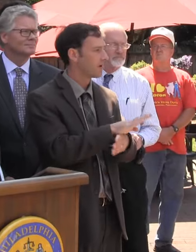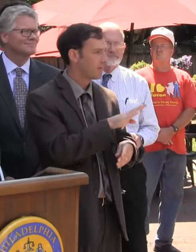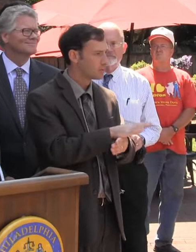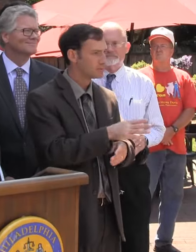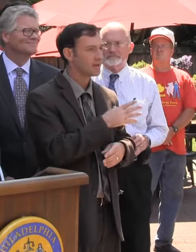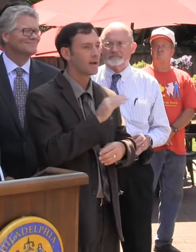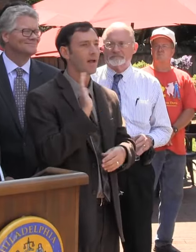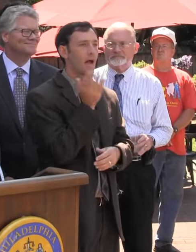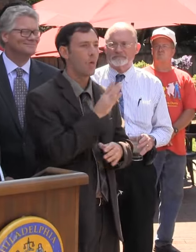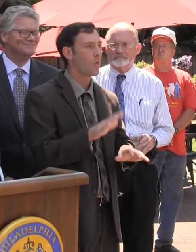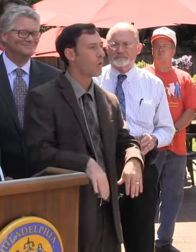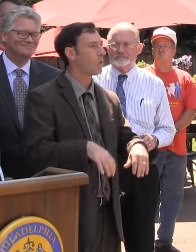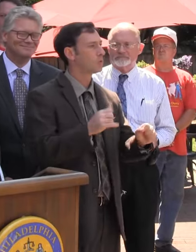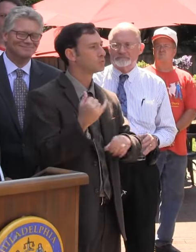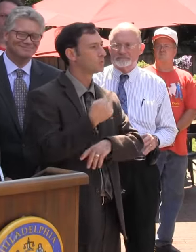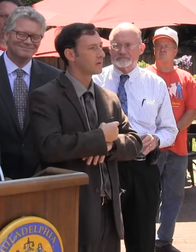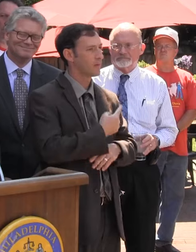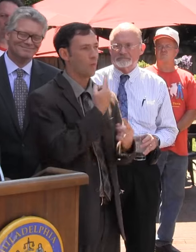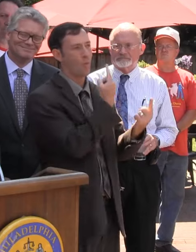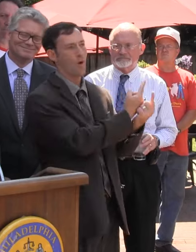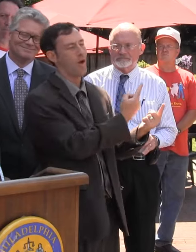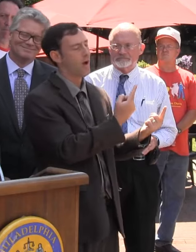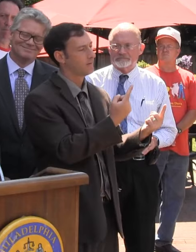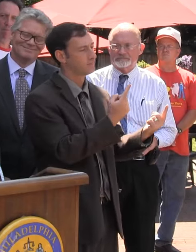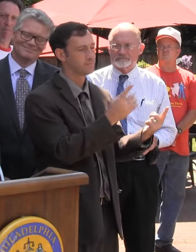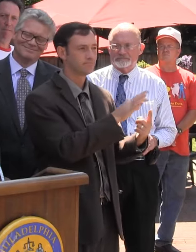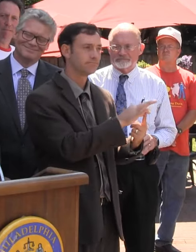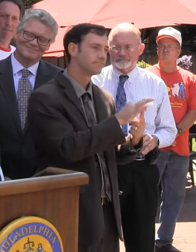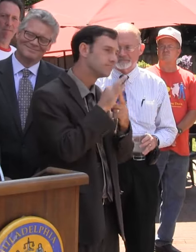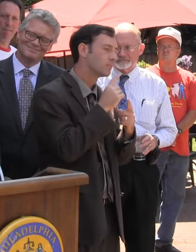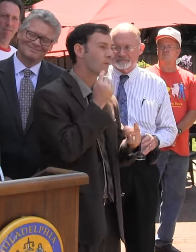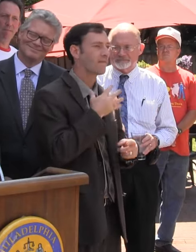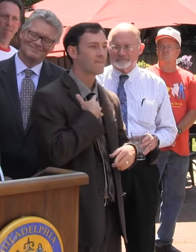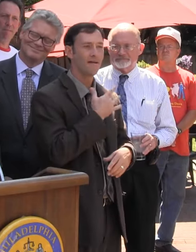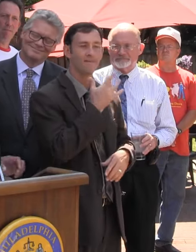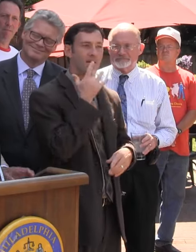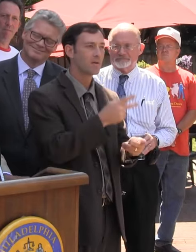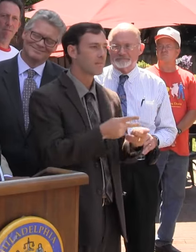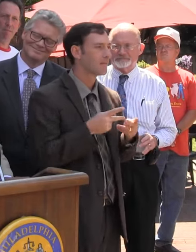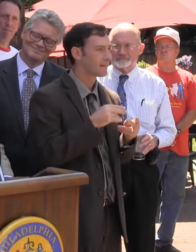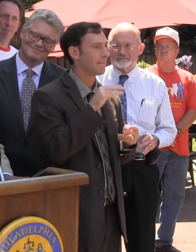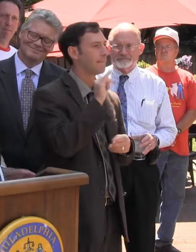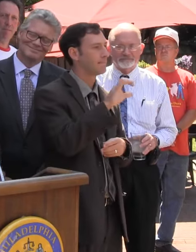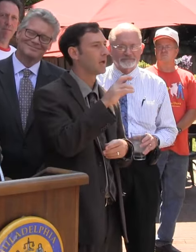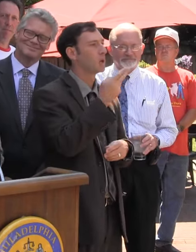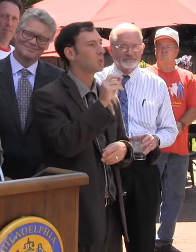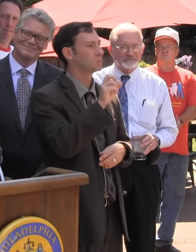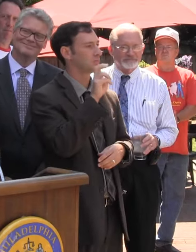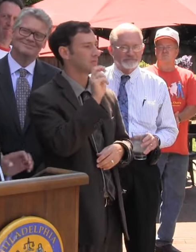and our host today, the one the only, and one of my favorite places, Mick Huston, here